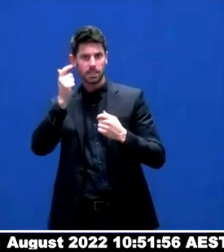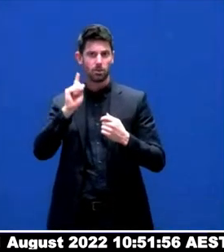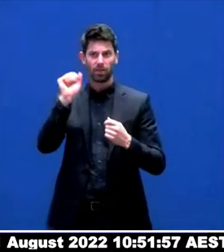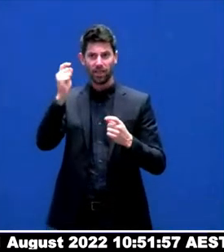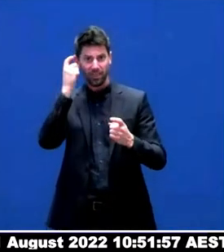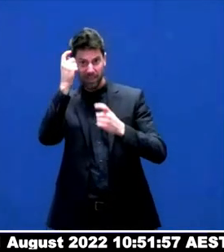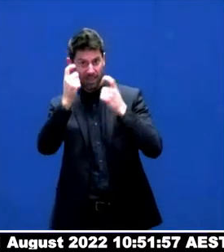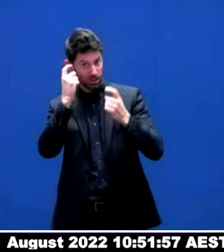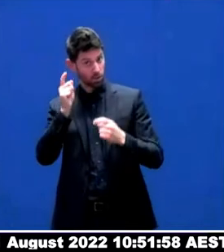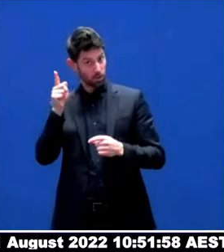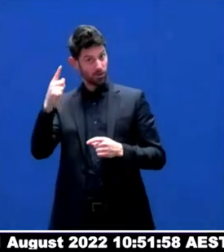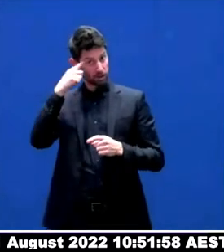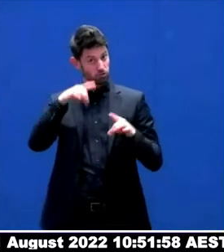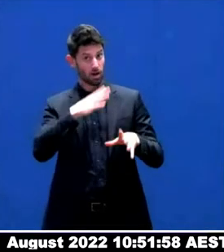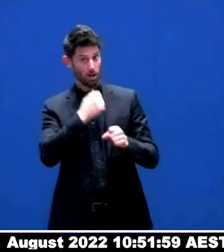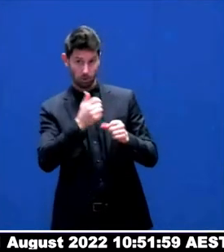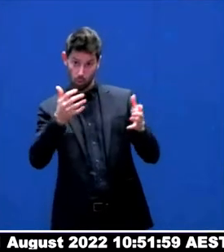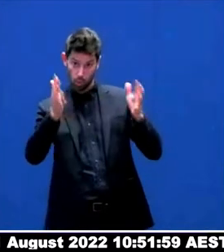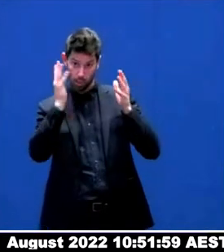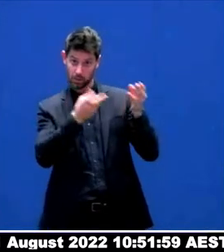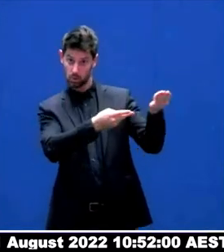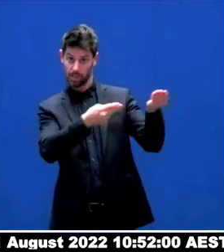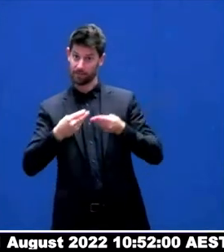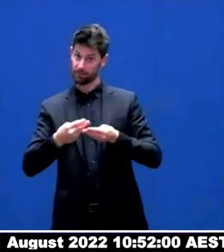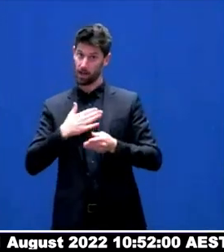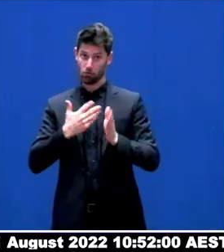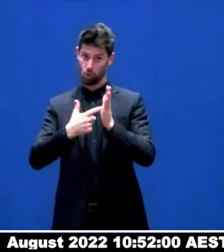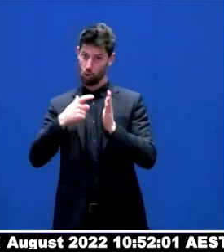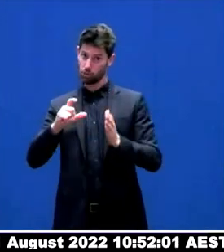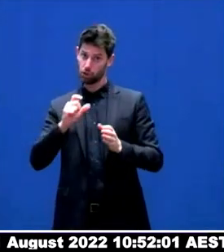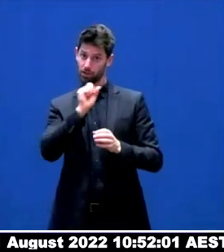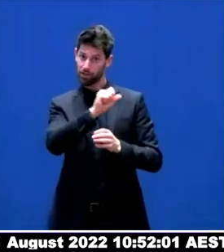developed, subject, obviously, to restrictions on Cabinet in Confidence, but is